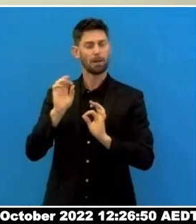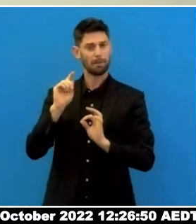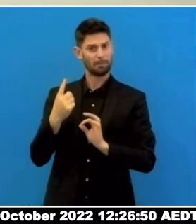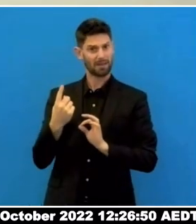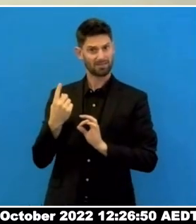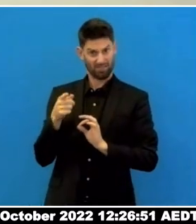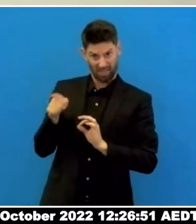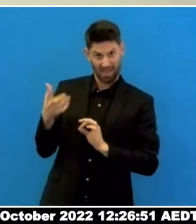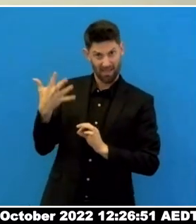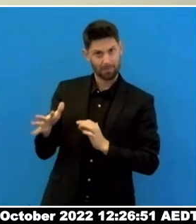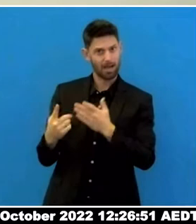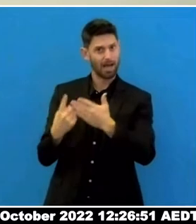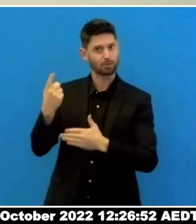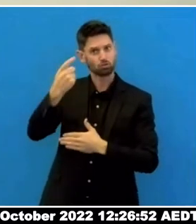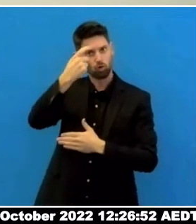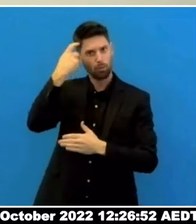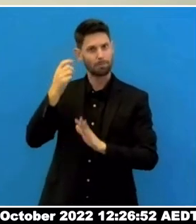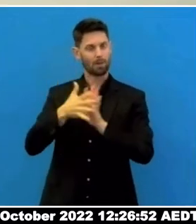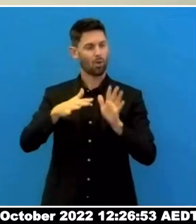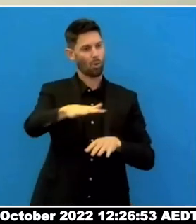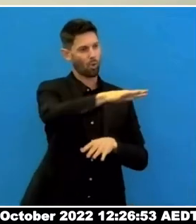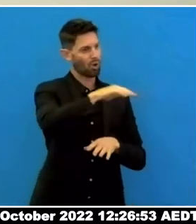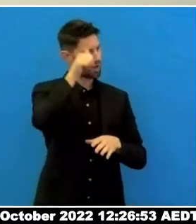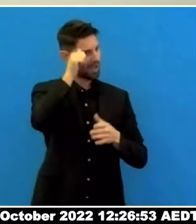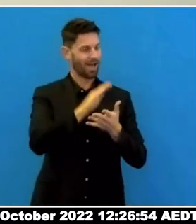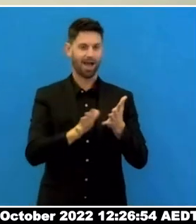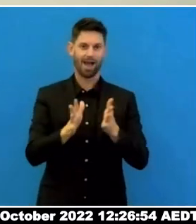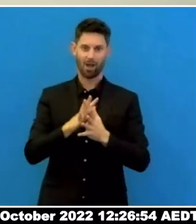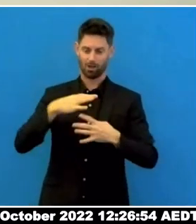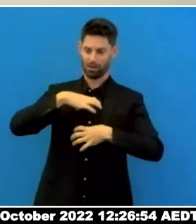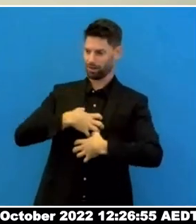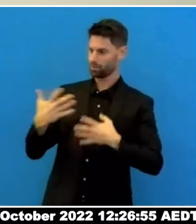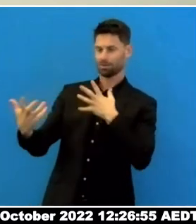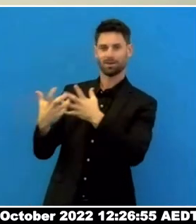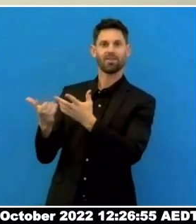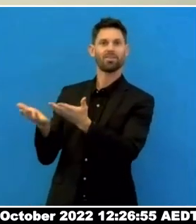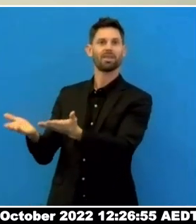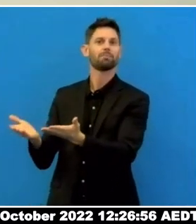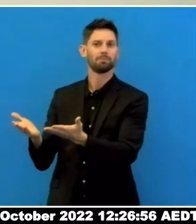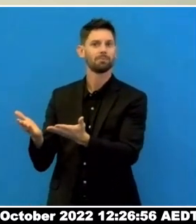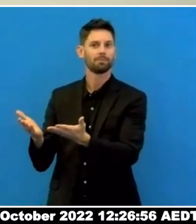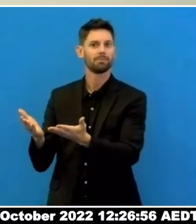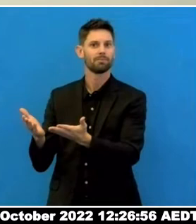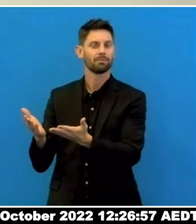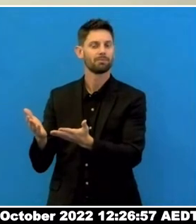but we can also massively improve it for everyone else who's experienced really difficult traumatic events in their life.